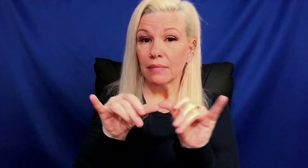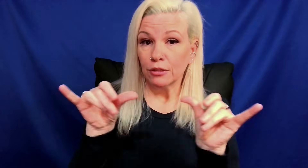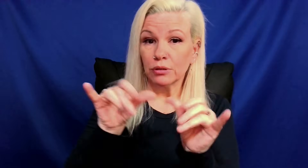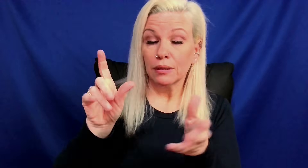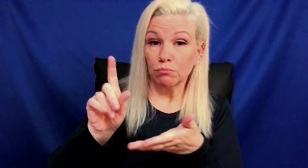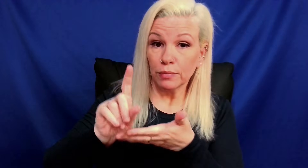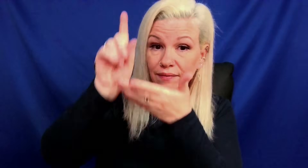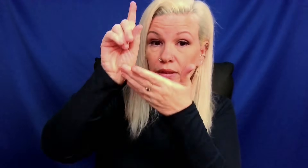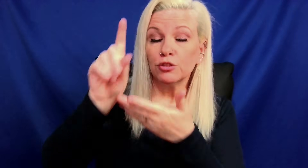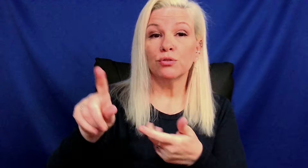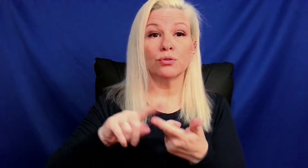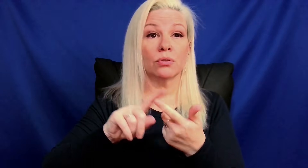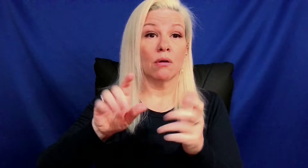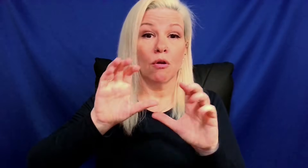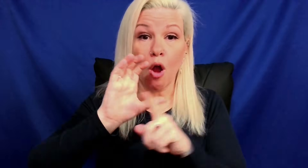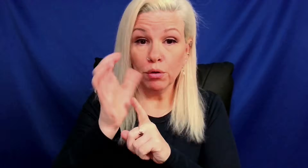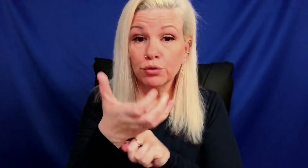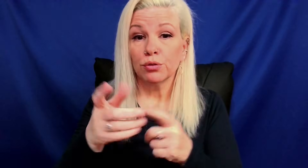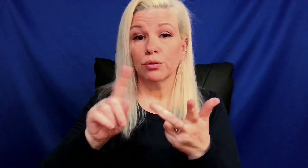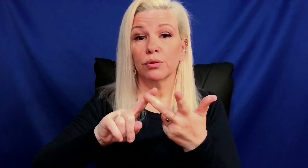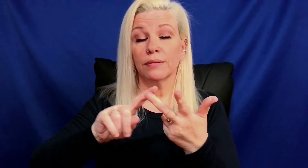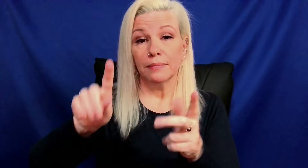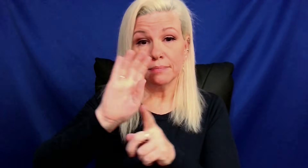or access.